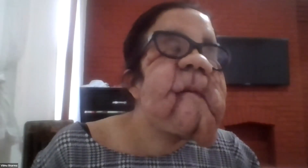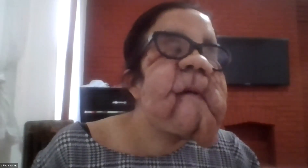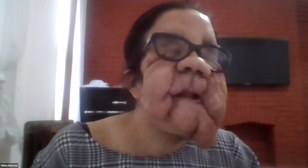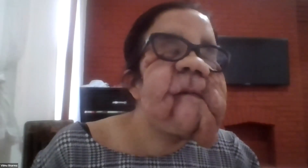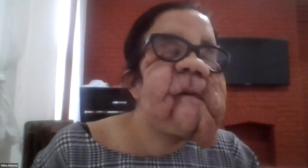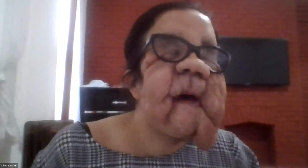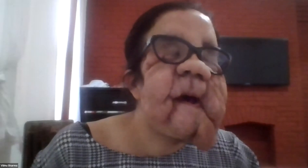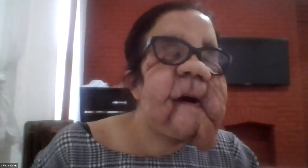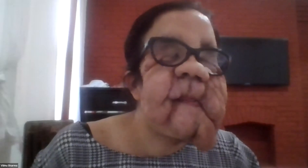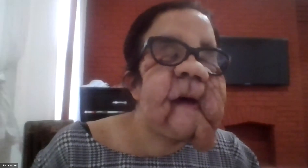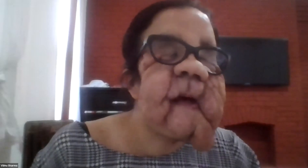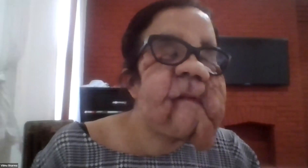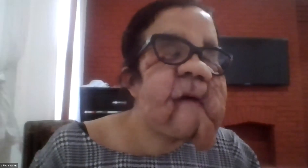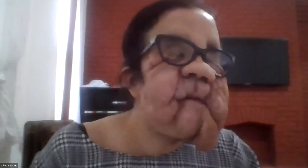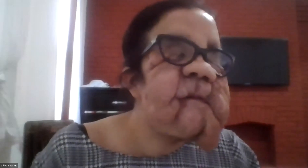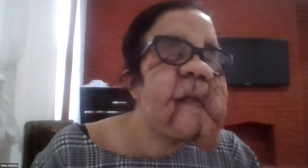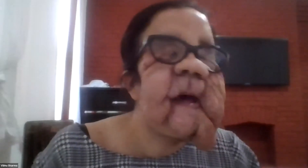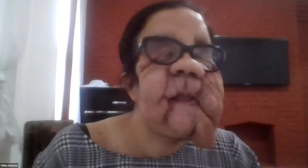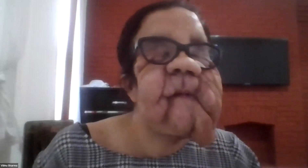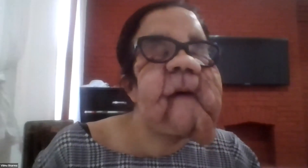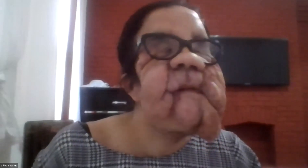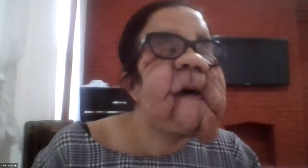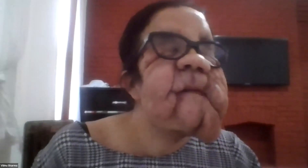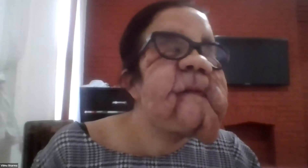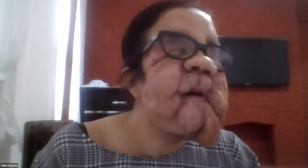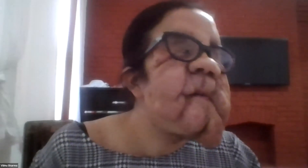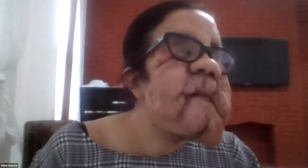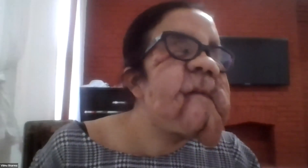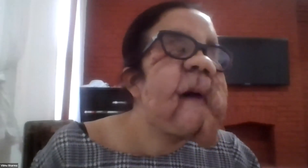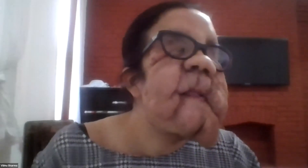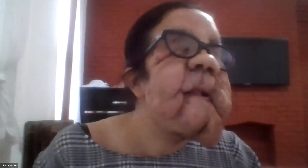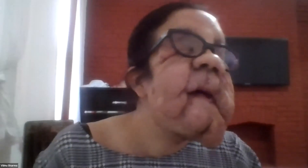Vibhu Sharma : Never kill steal my heart i'm not, as I have also than I did when I was asked to moderate this panel.